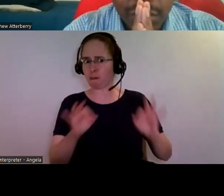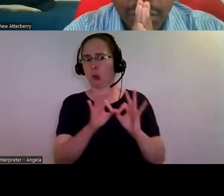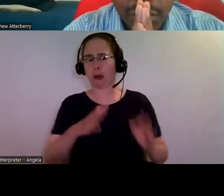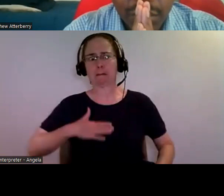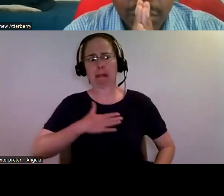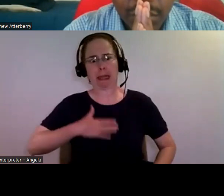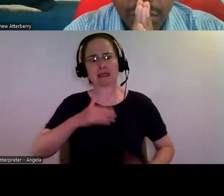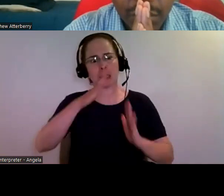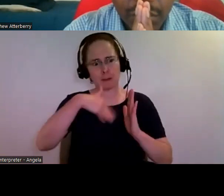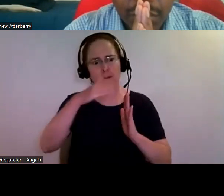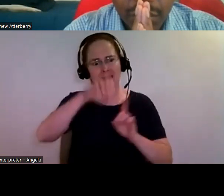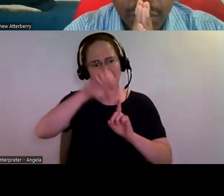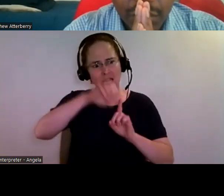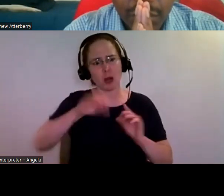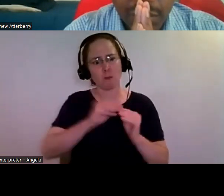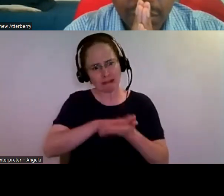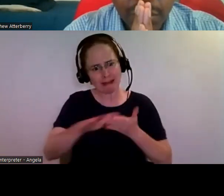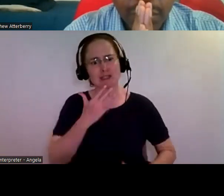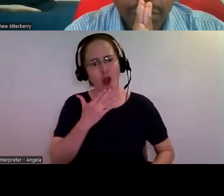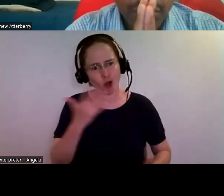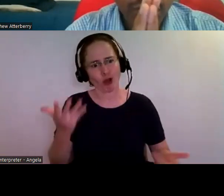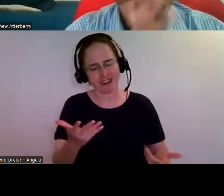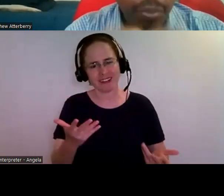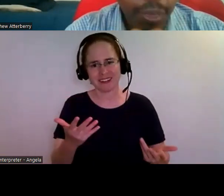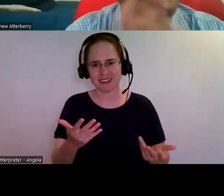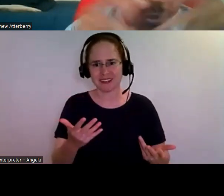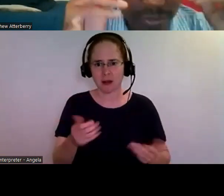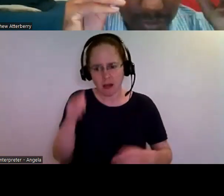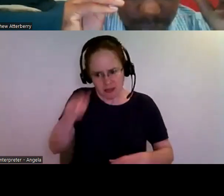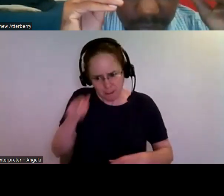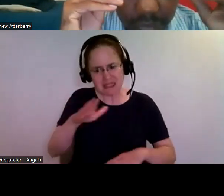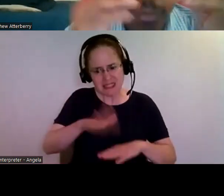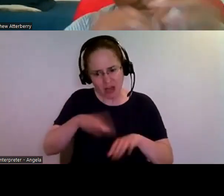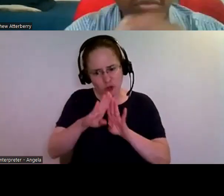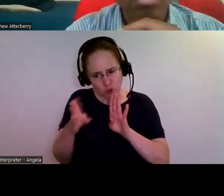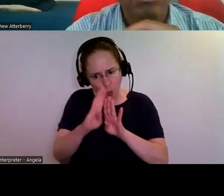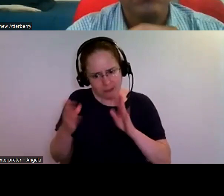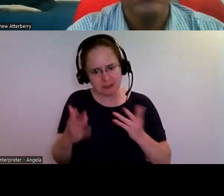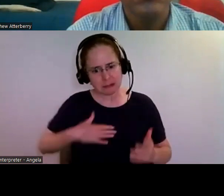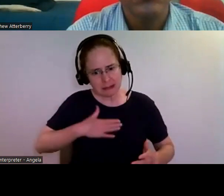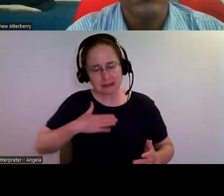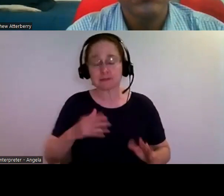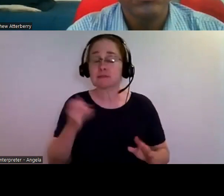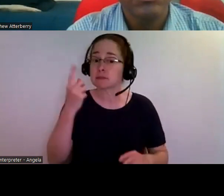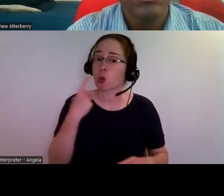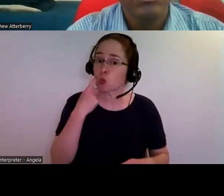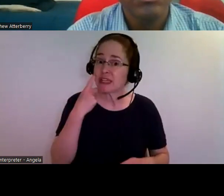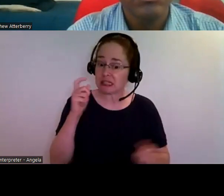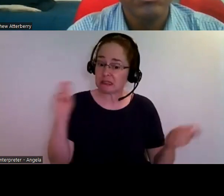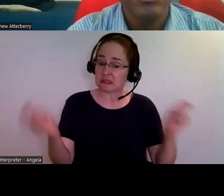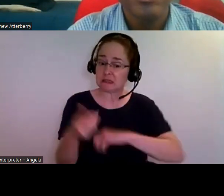the elevator a nicer color, like put the buttons on the doors. They just recently redid our lobby,